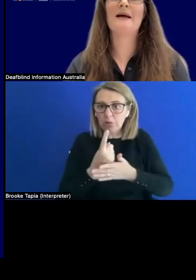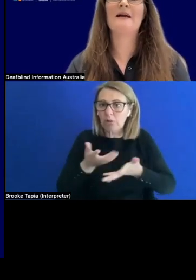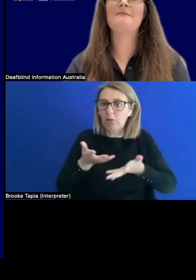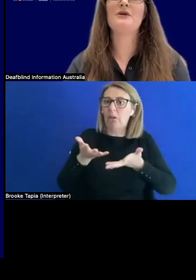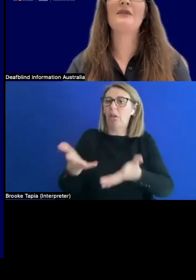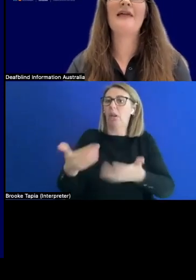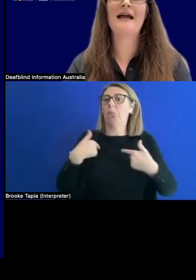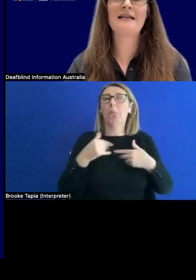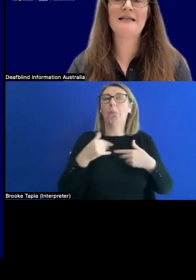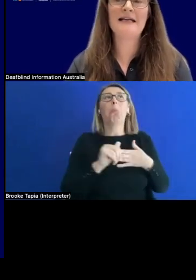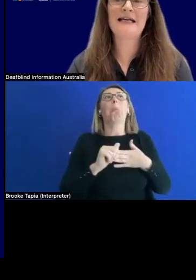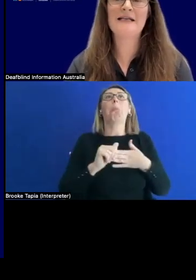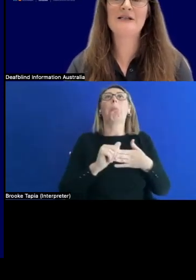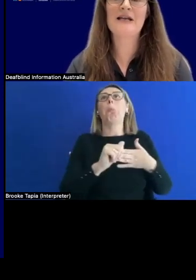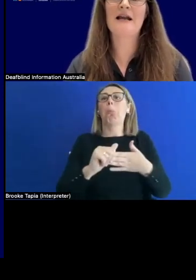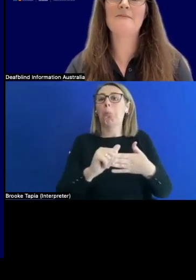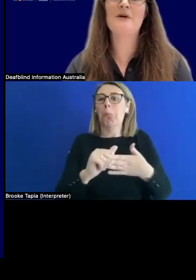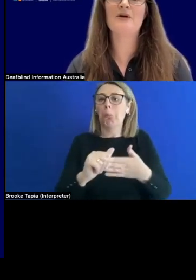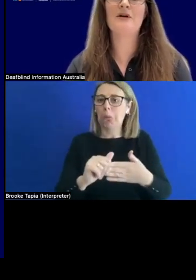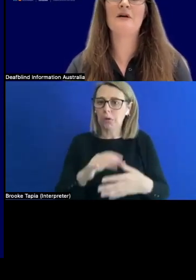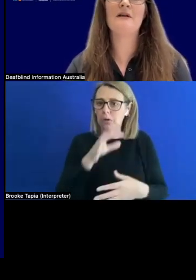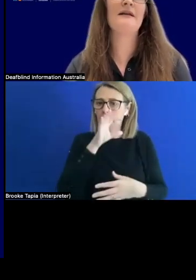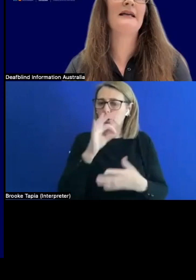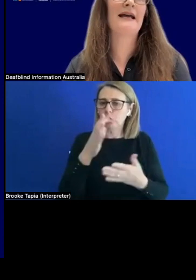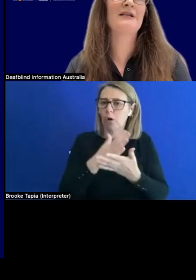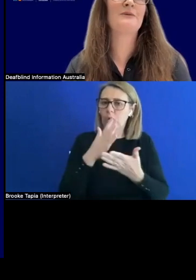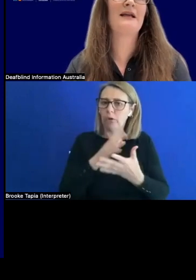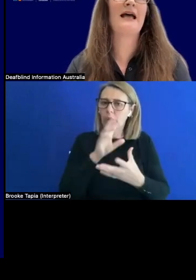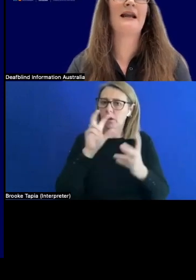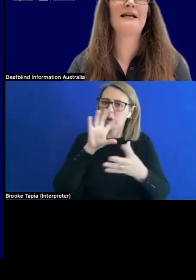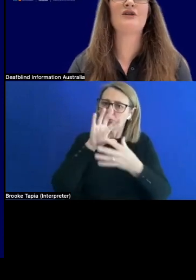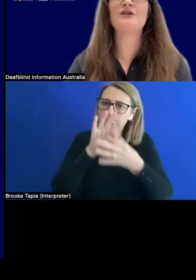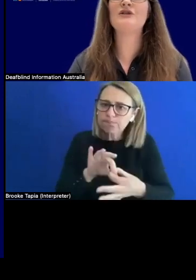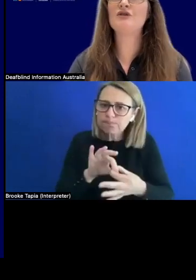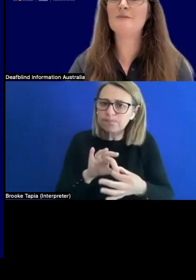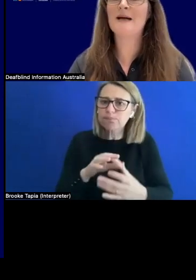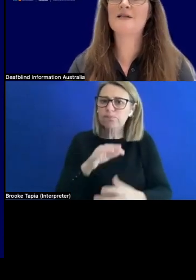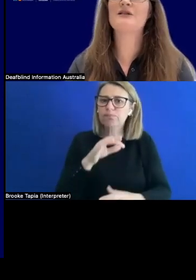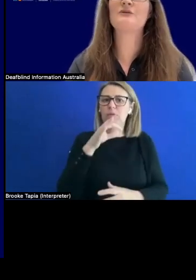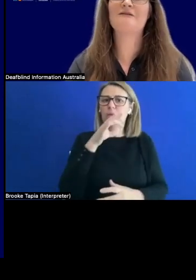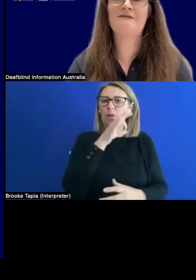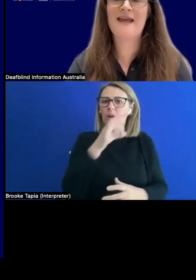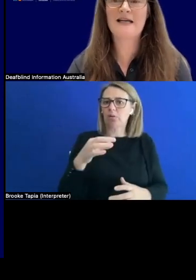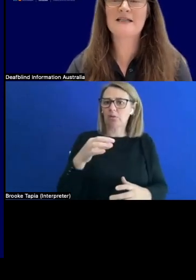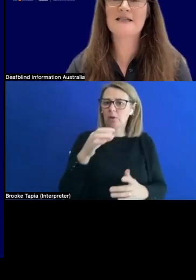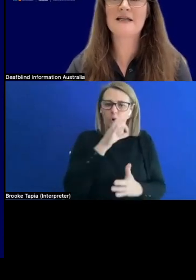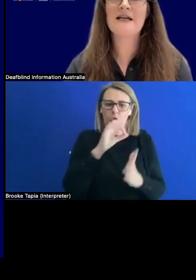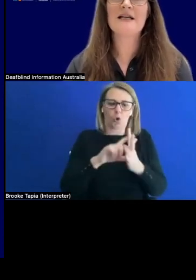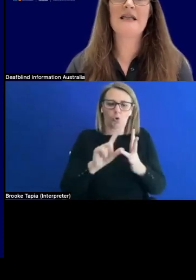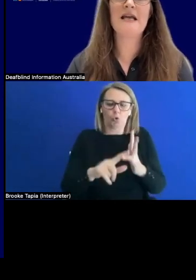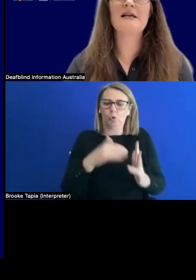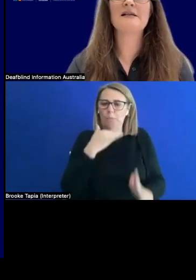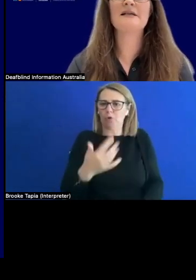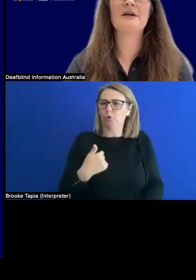but I’m not that engaged and I’m not engaged with it and I don’t do much to effect things